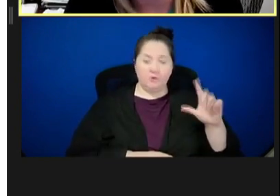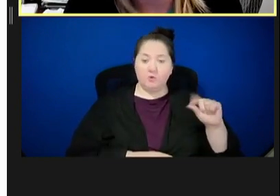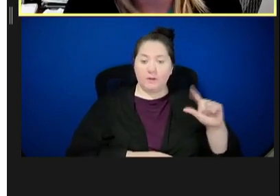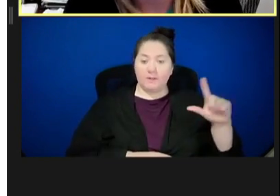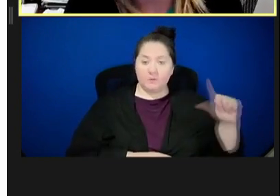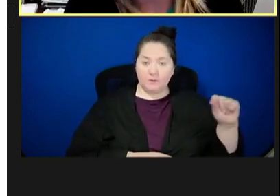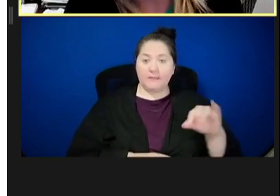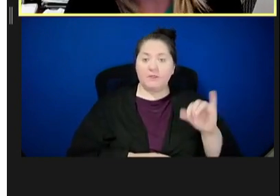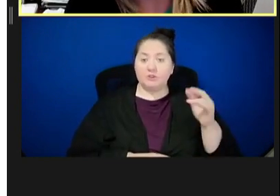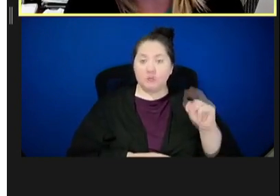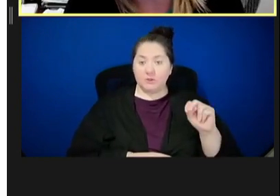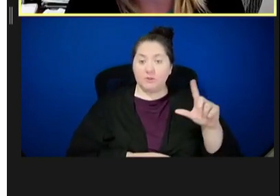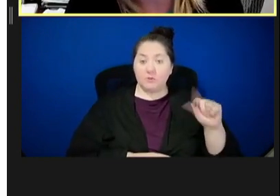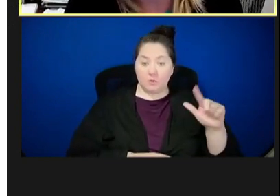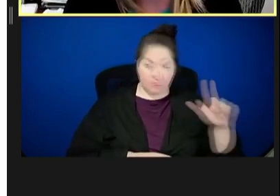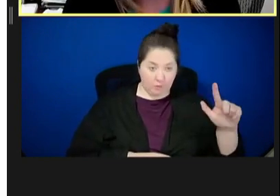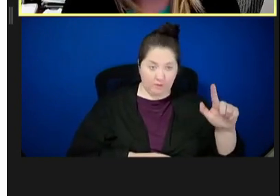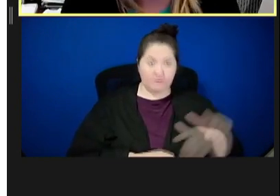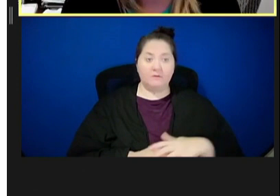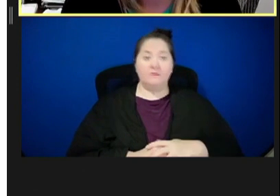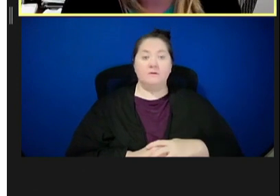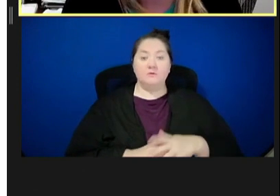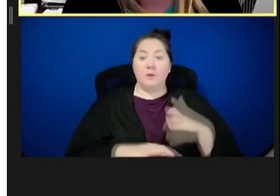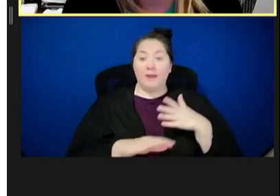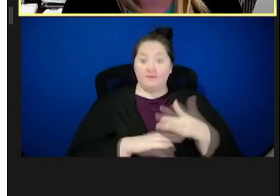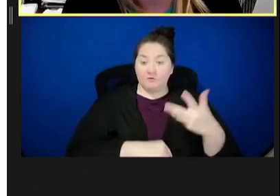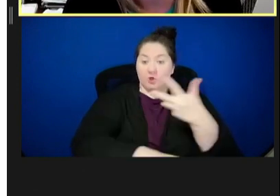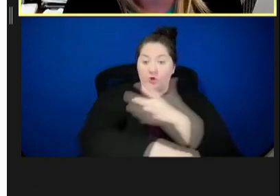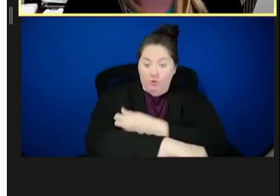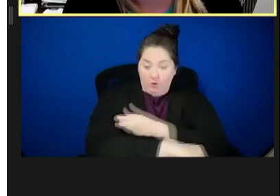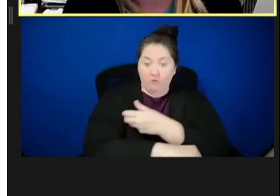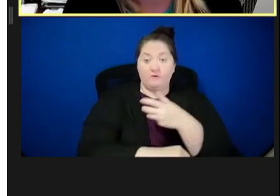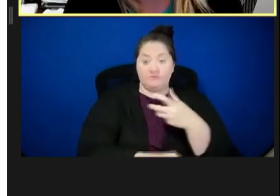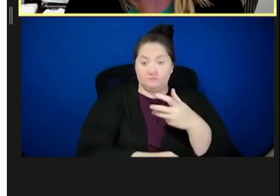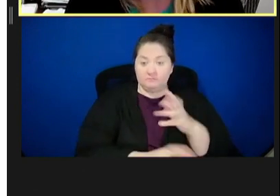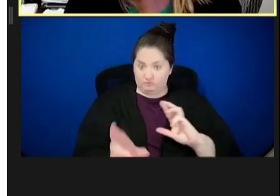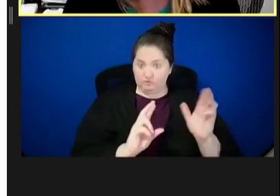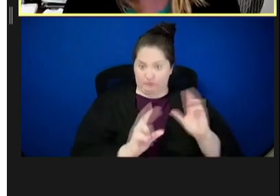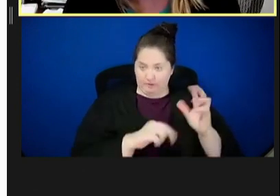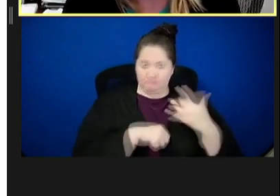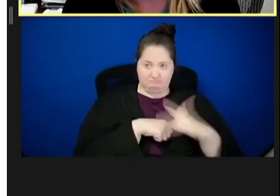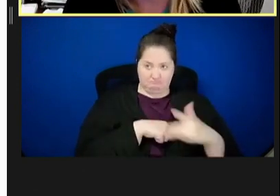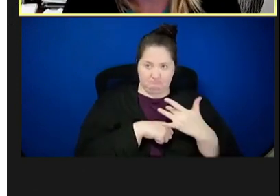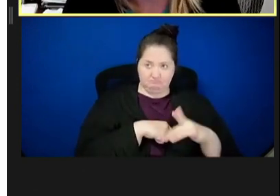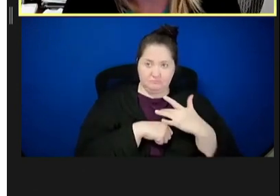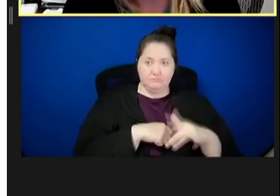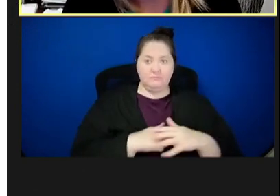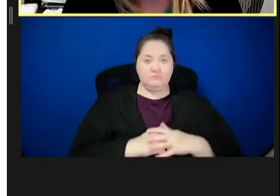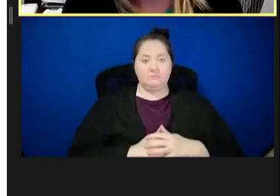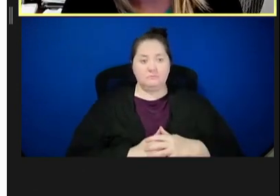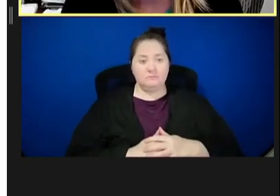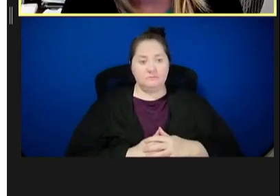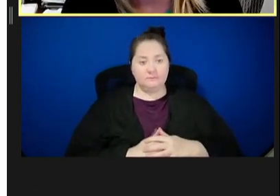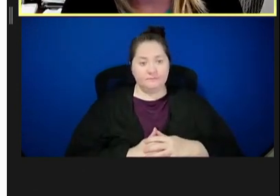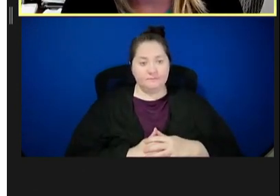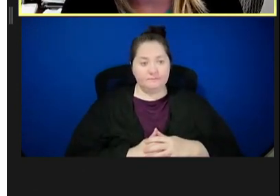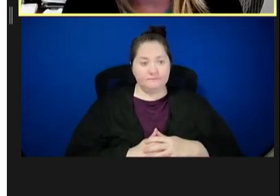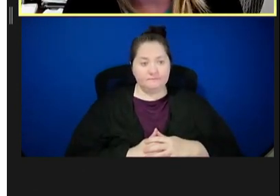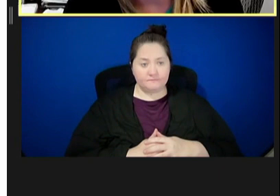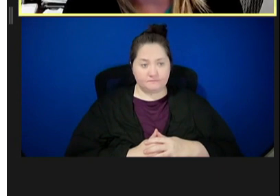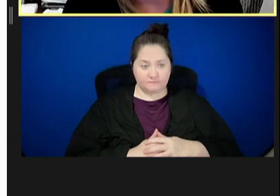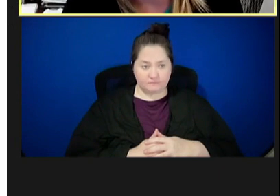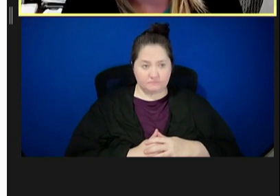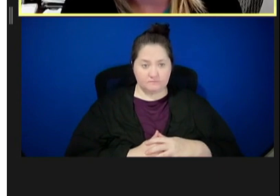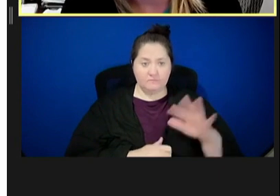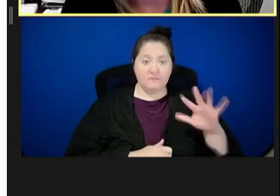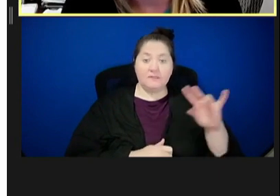2021. This was after the COVID-19 vaccine became available and they found that 57 percent of people